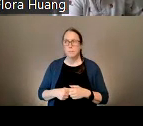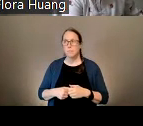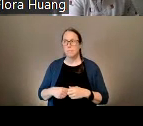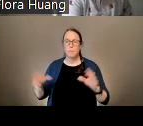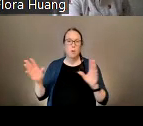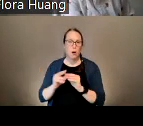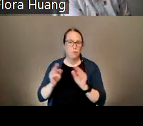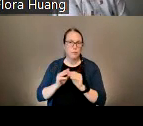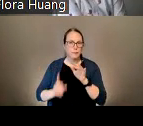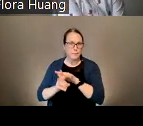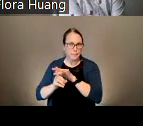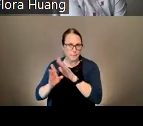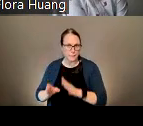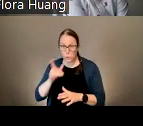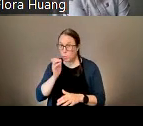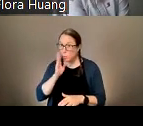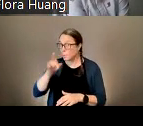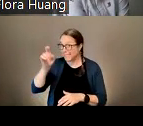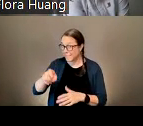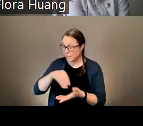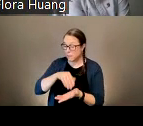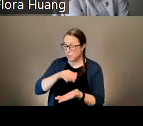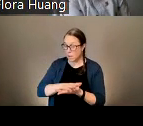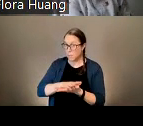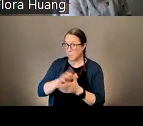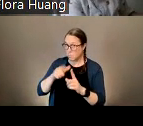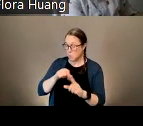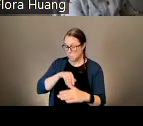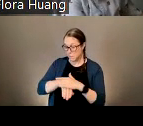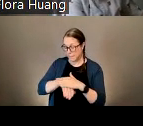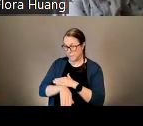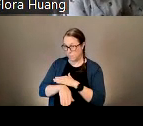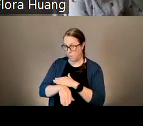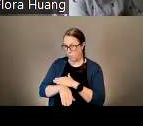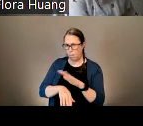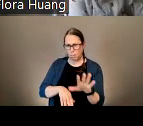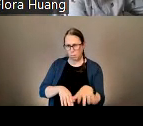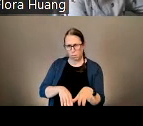are going to need accessible documents, I would just say, don't hesitate to ask.